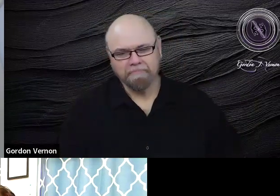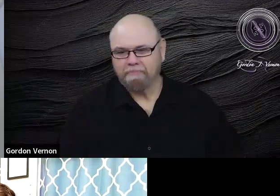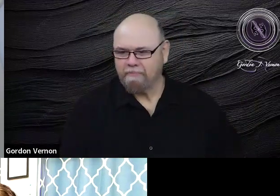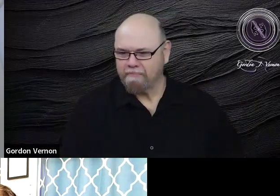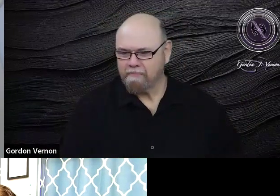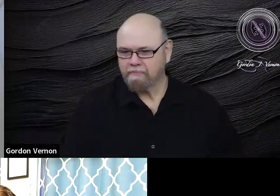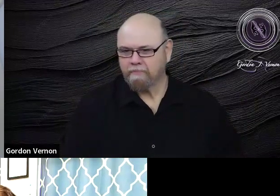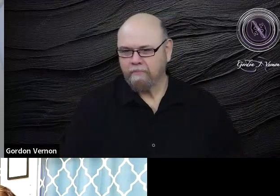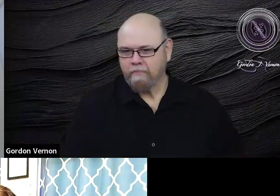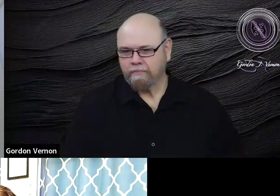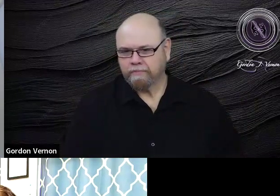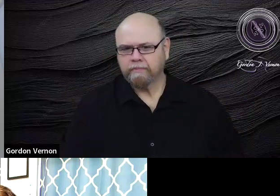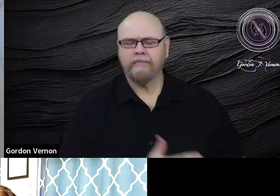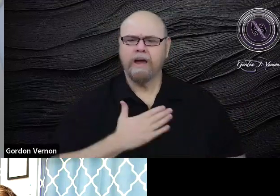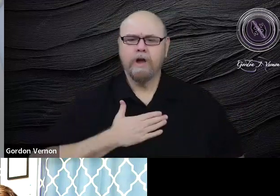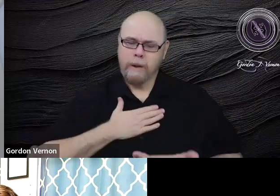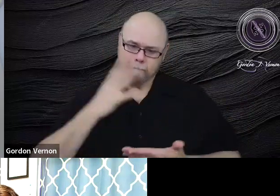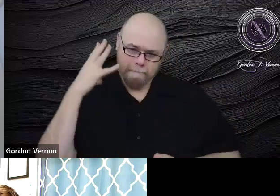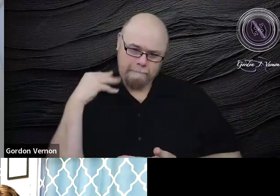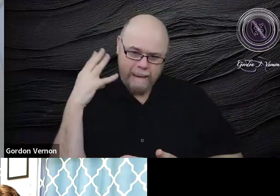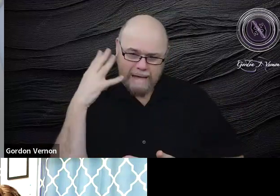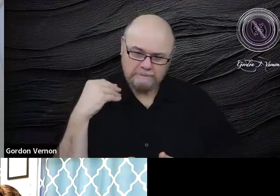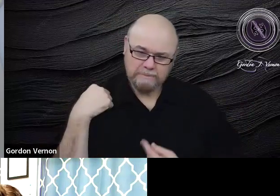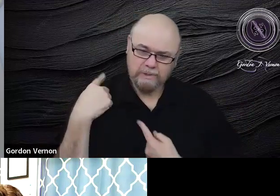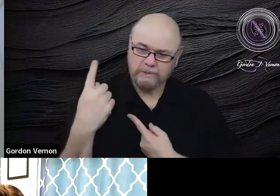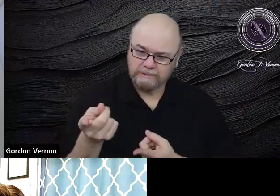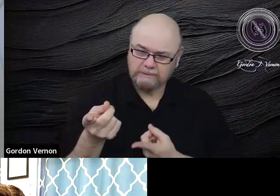predict lower noise resistance in this Weinstein Noise